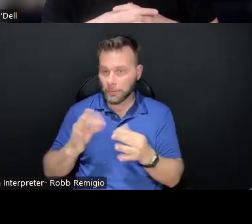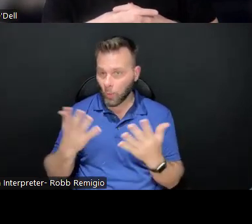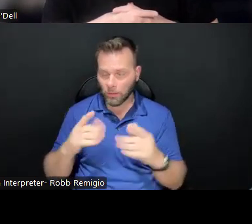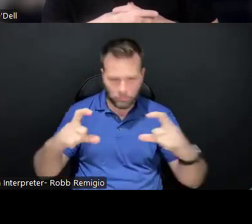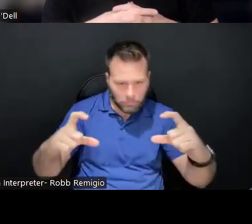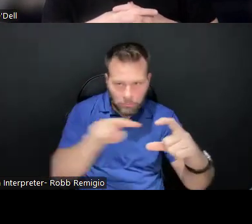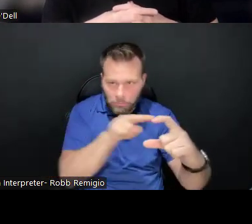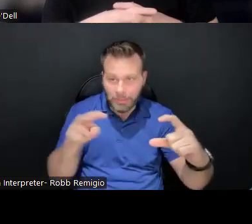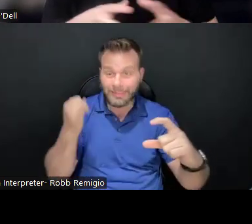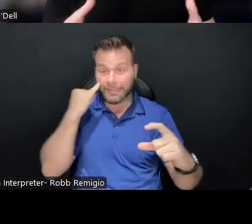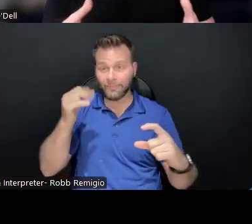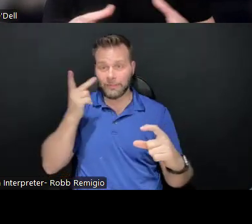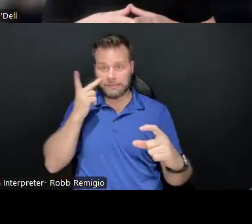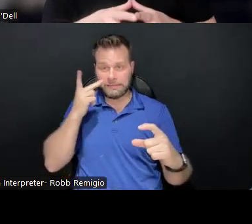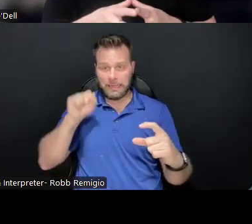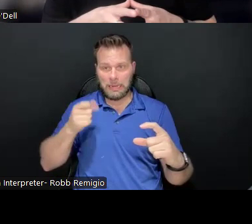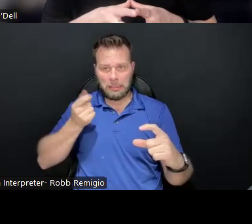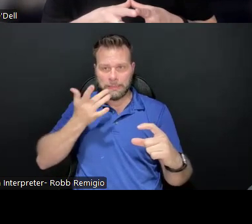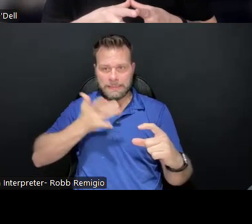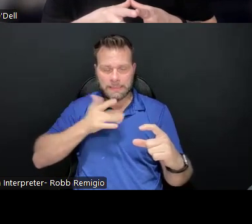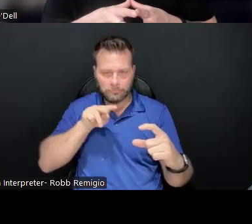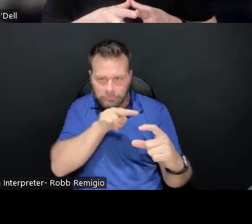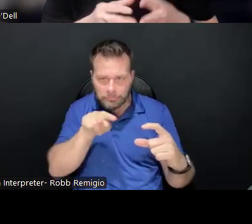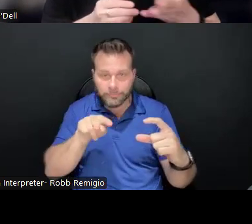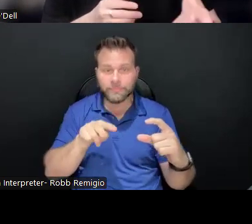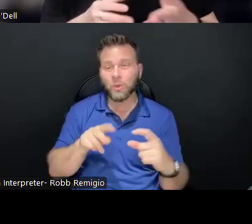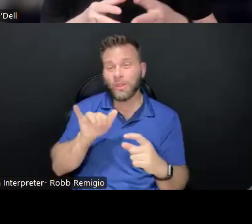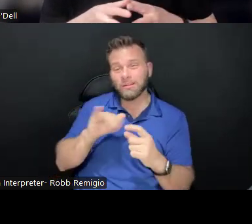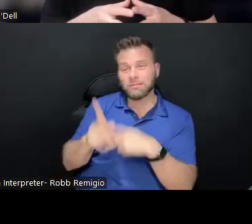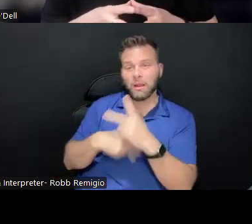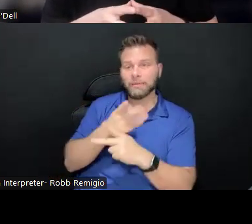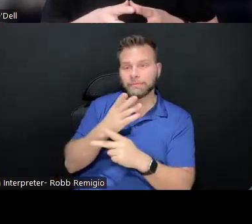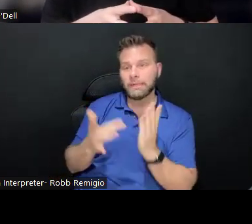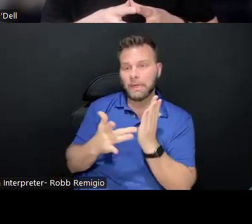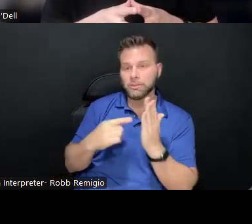people is typing if they have some eyesight left. So, these are just two pieces of technology that I use.